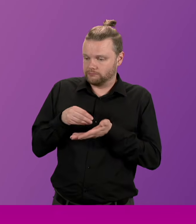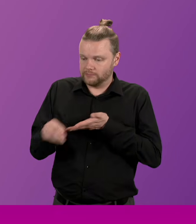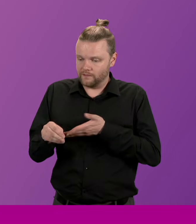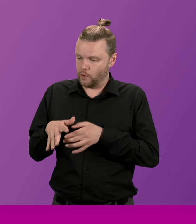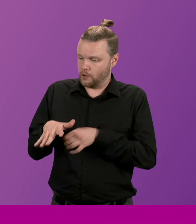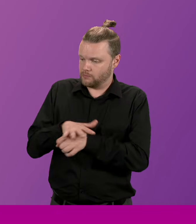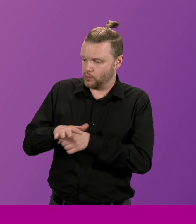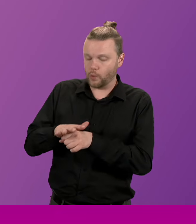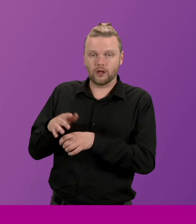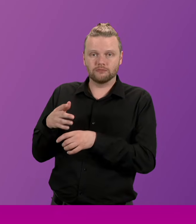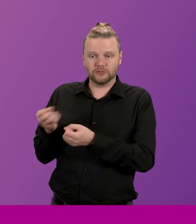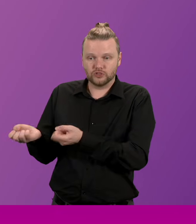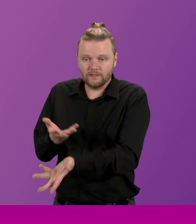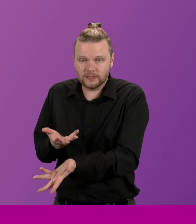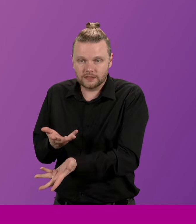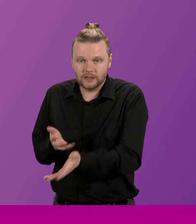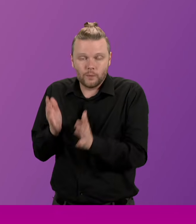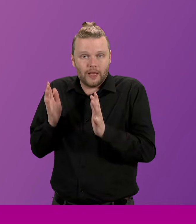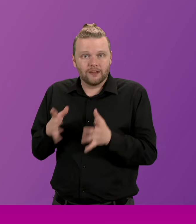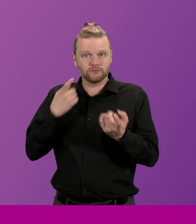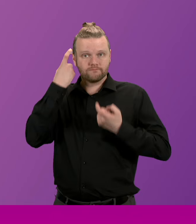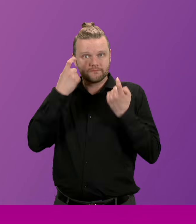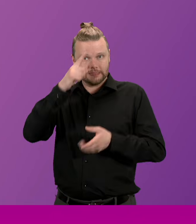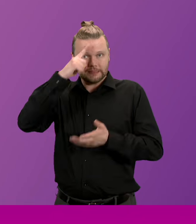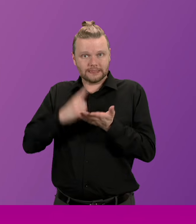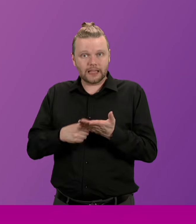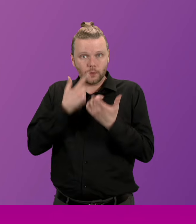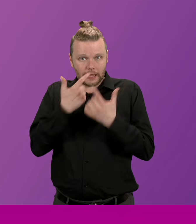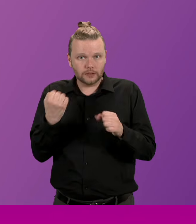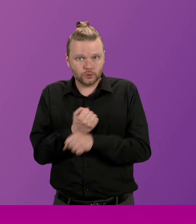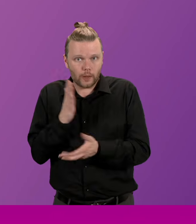services, we have to be prepared to take the decisions that enable that to be the case.